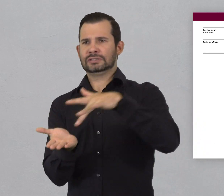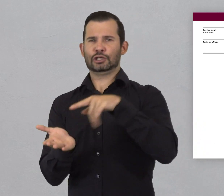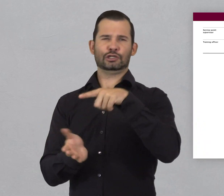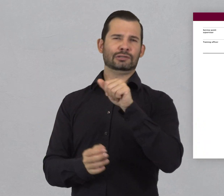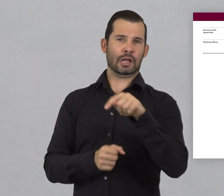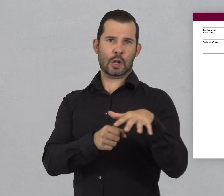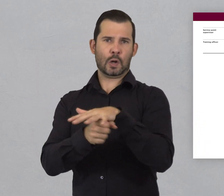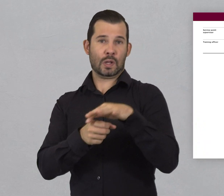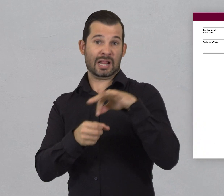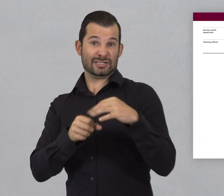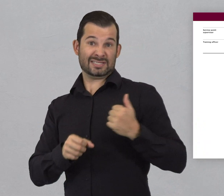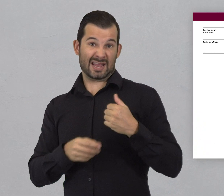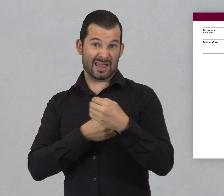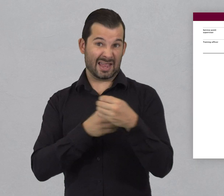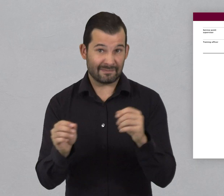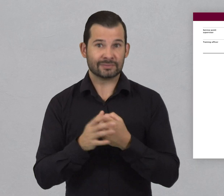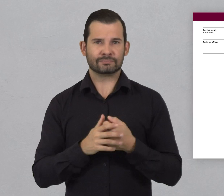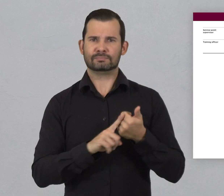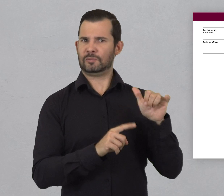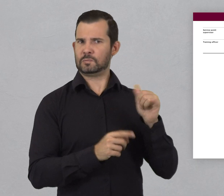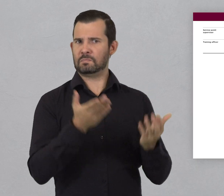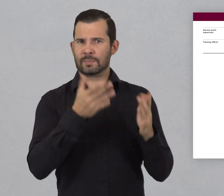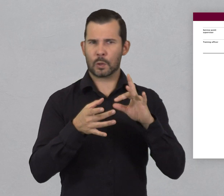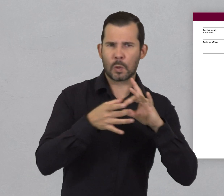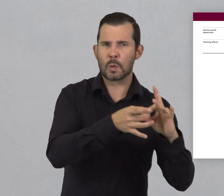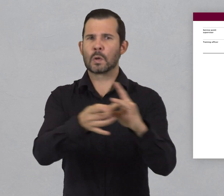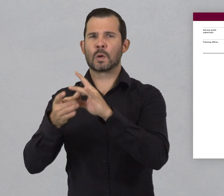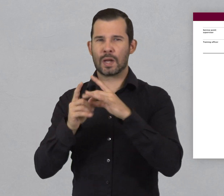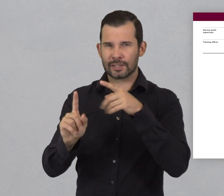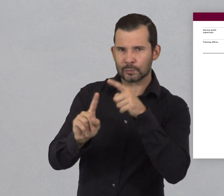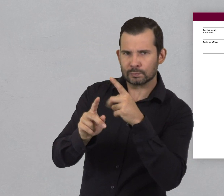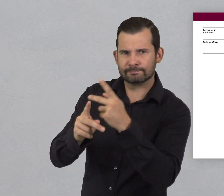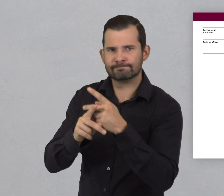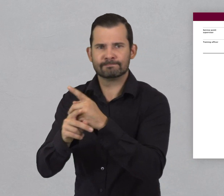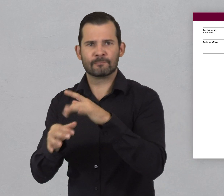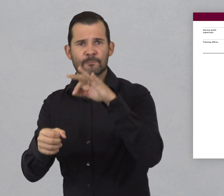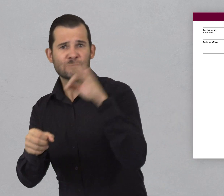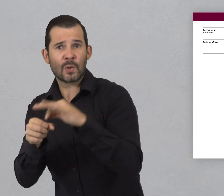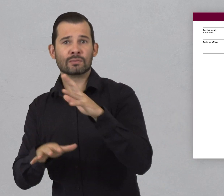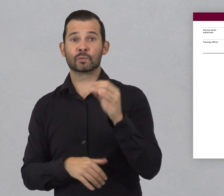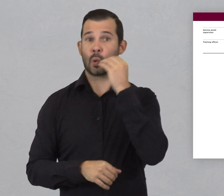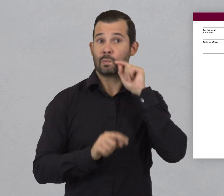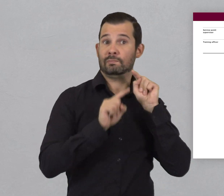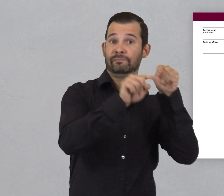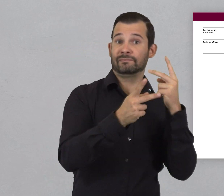local Elections Canada office. They may also coordinate acute care voting, home visits,